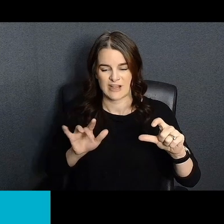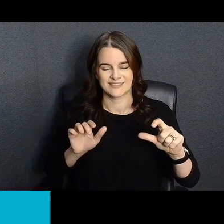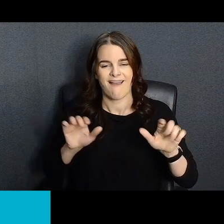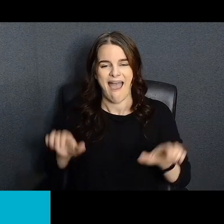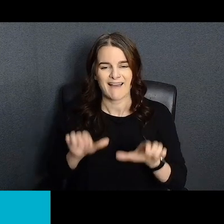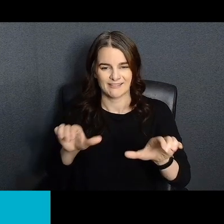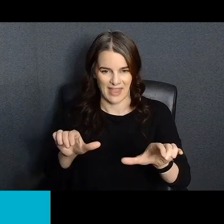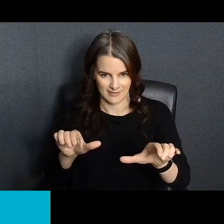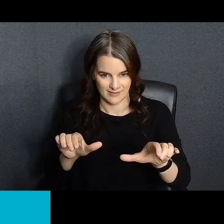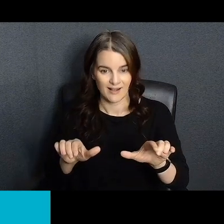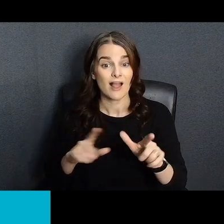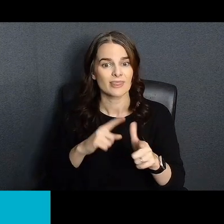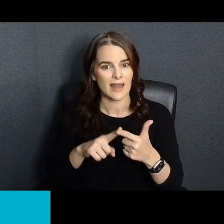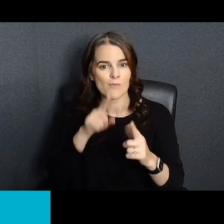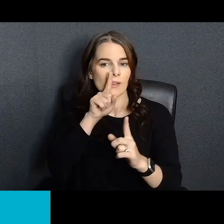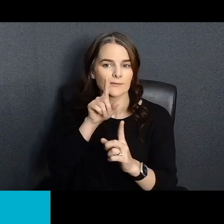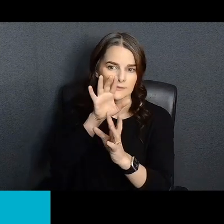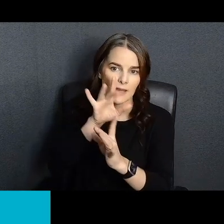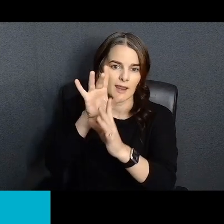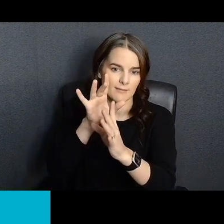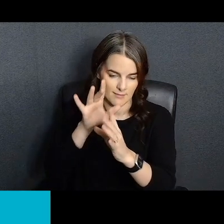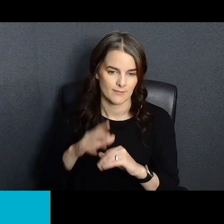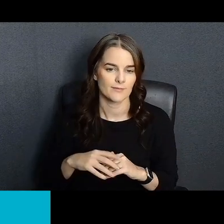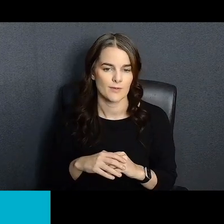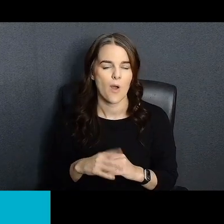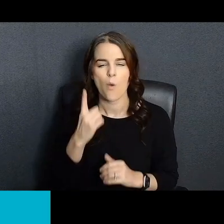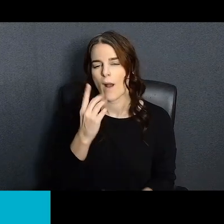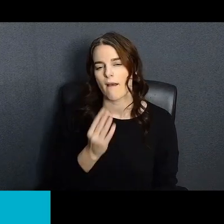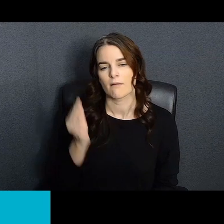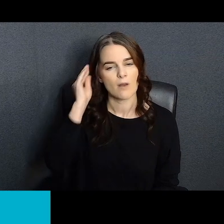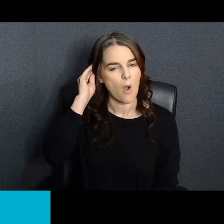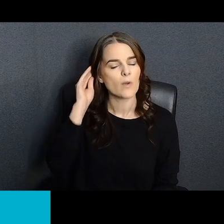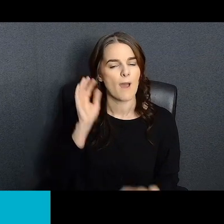so it can then speak. One thing to note about the speech bar